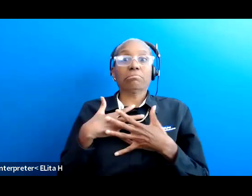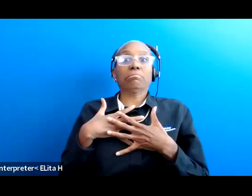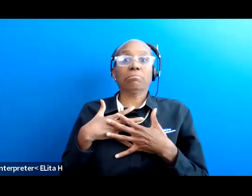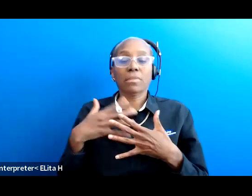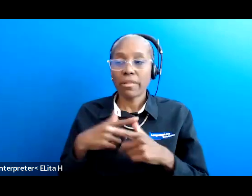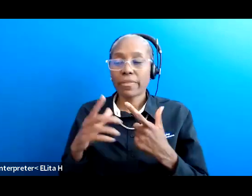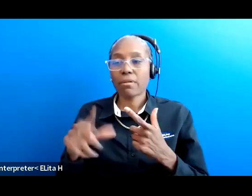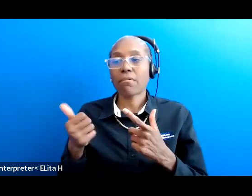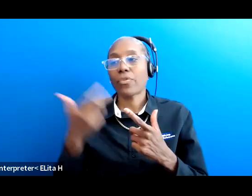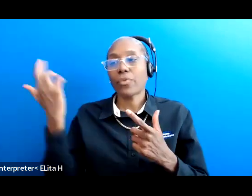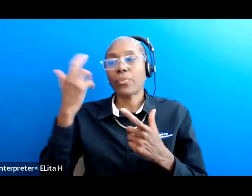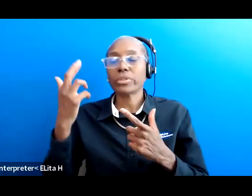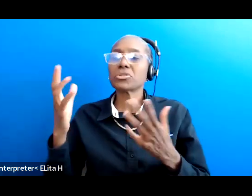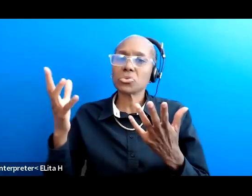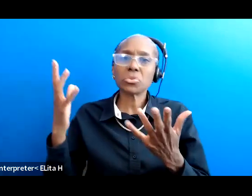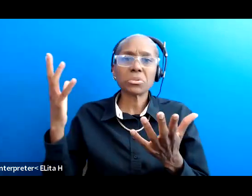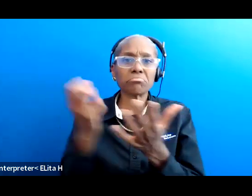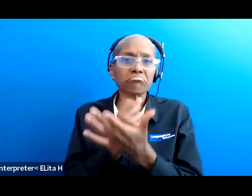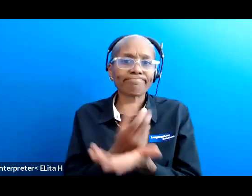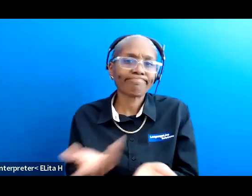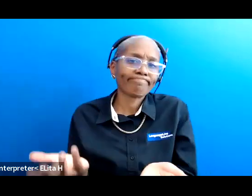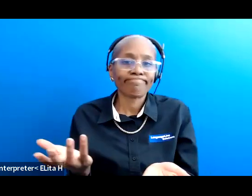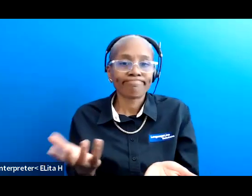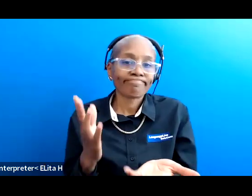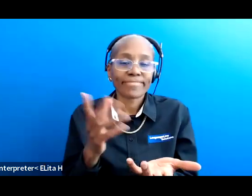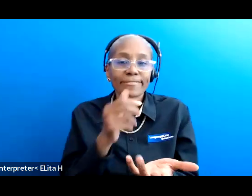That's just something that you have to work through maybe with